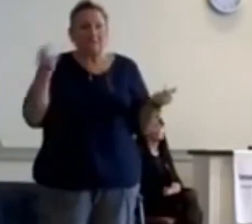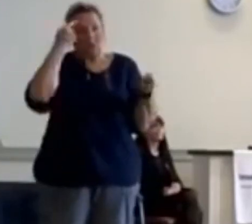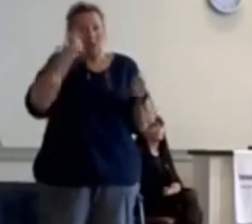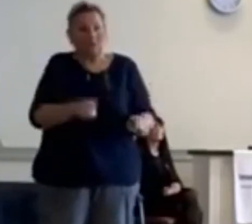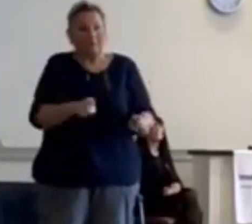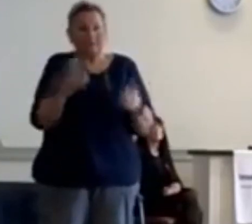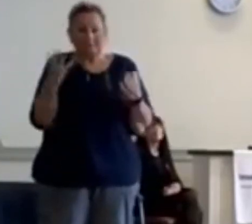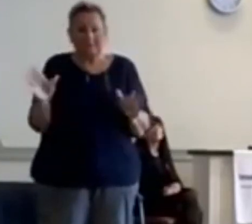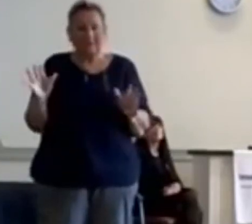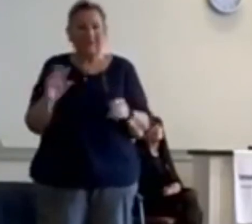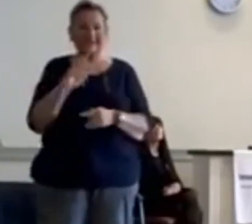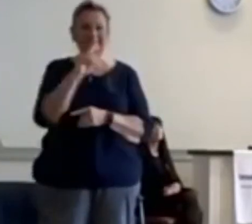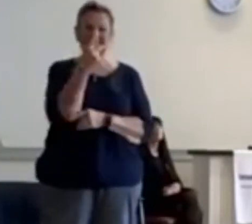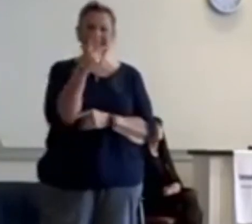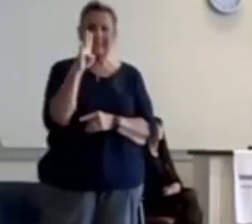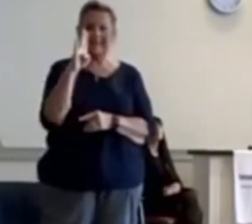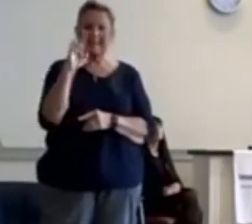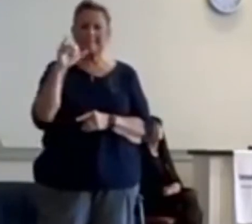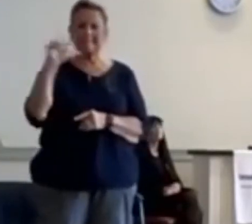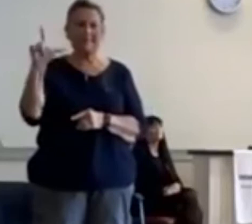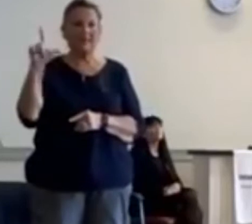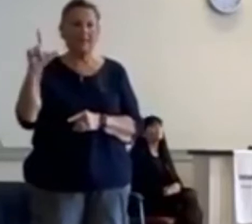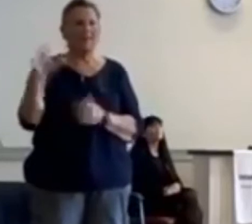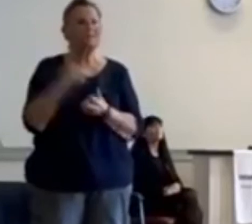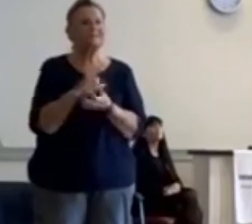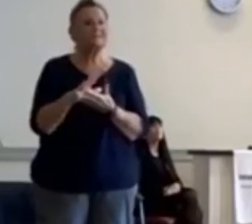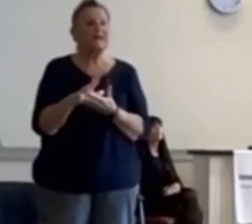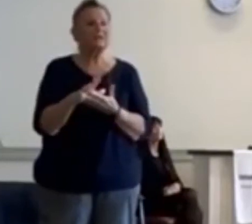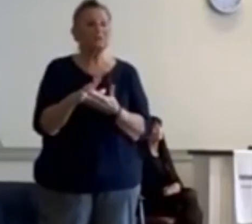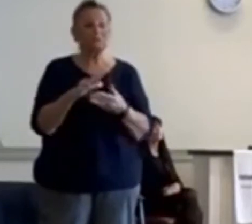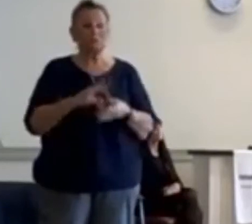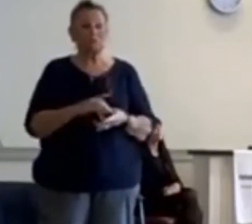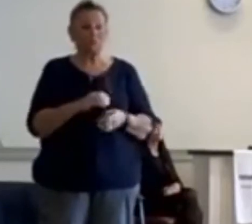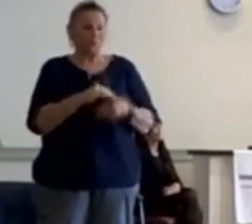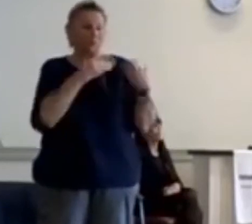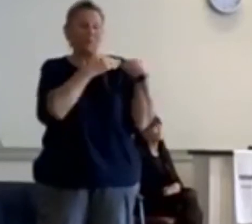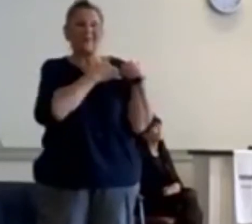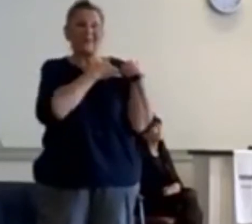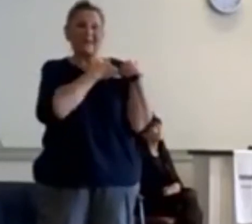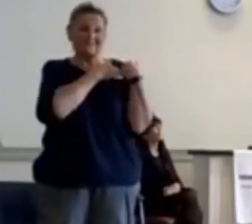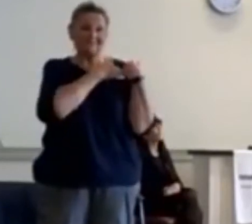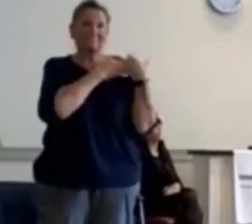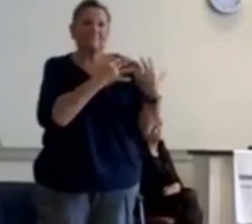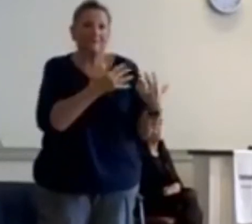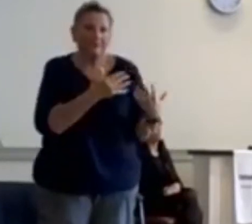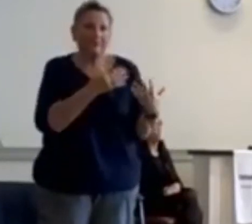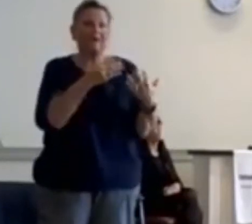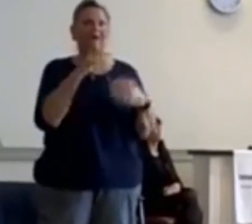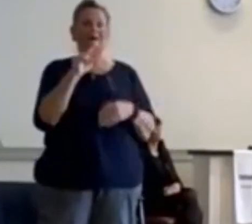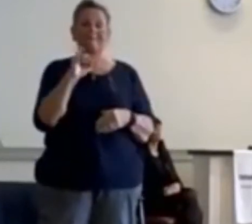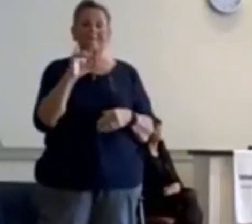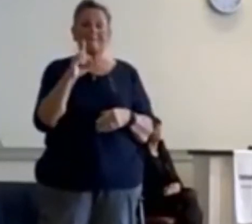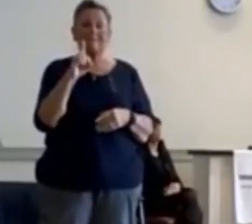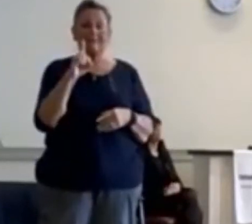second bill is the Disaster Relief Medicaid Act and this is the DRMA and